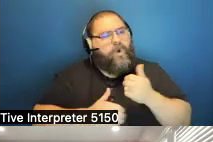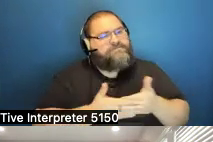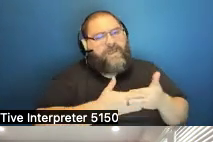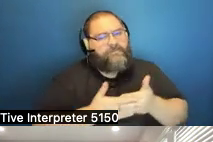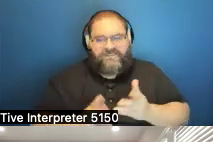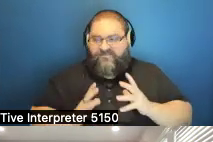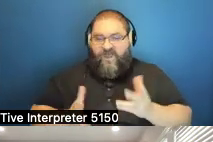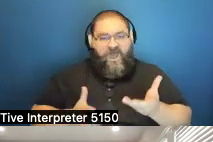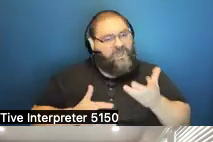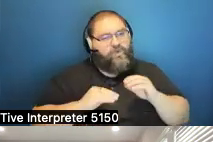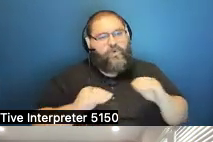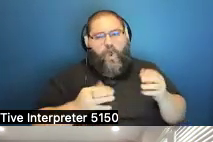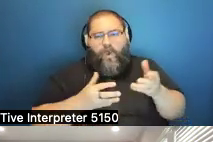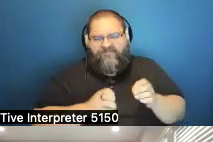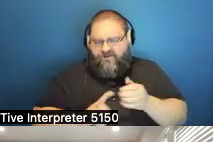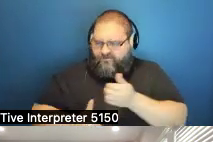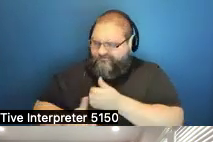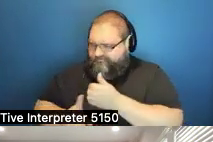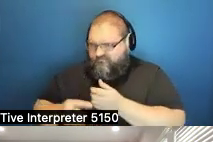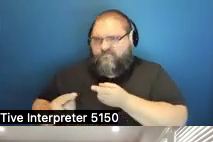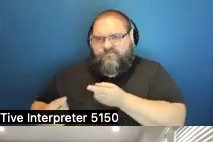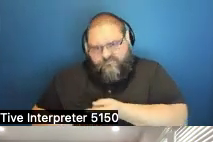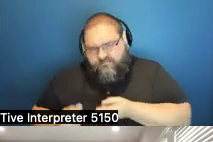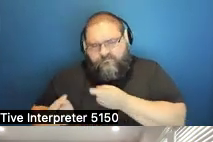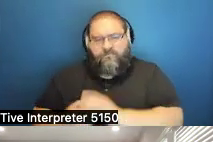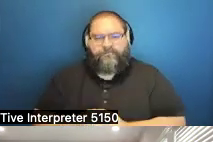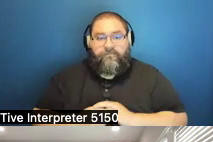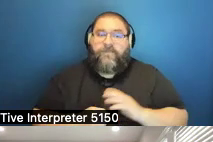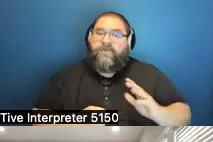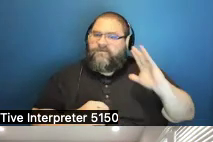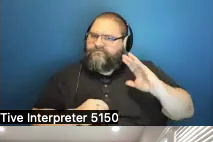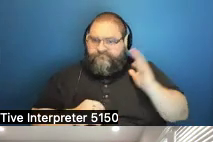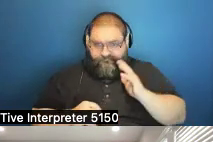nobody explained the connection. 19:36:55 Between her early medical